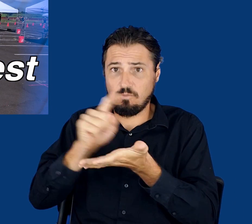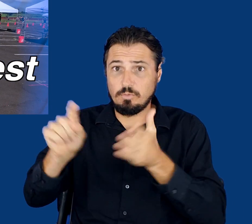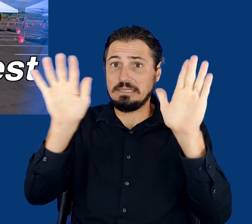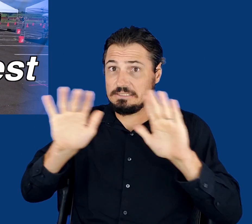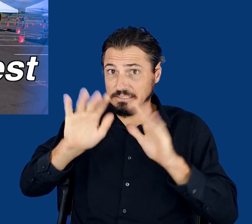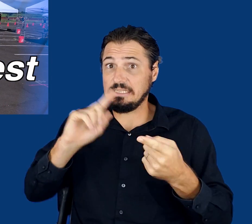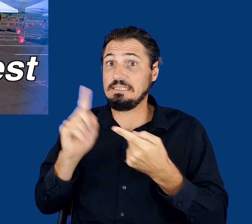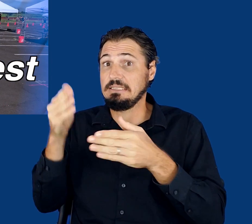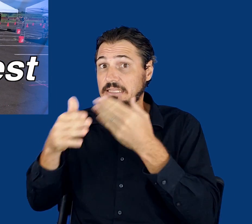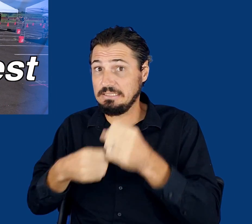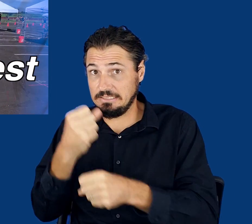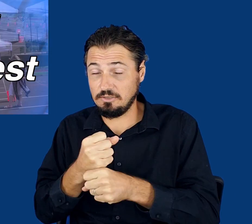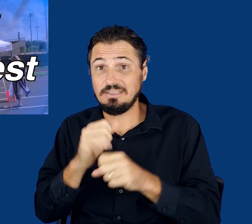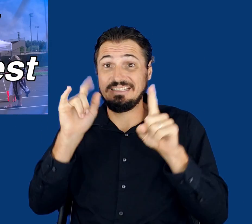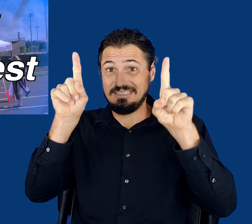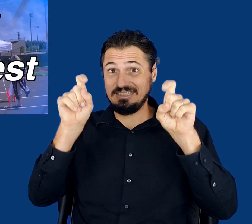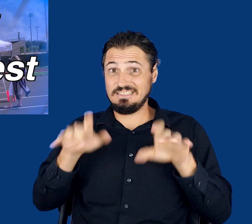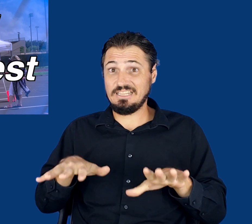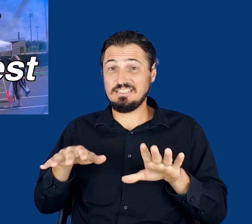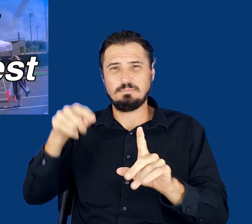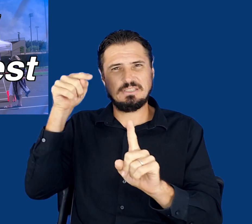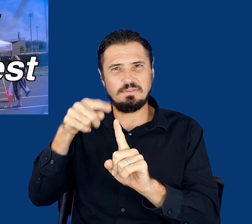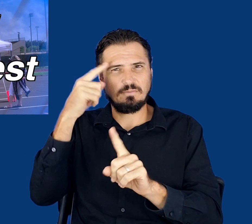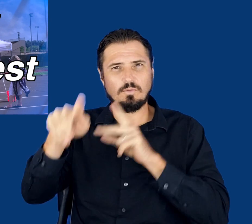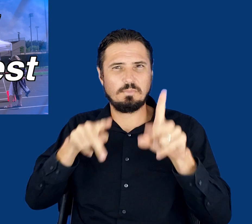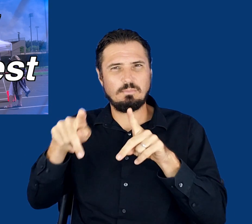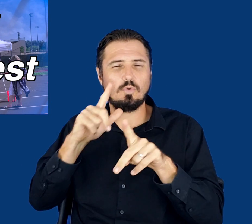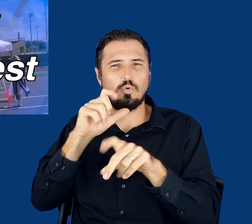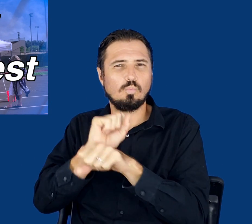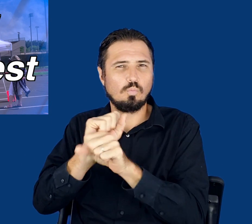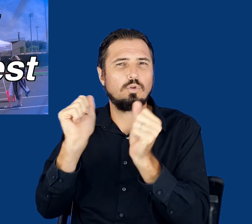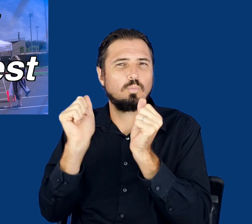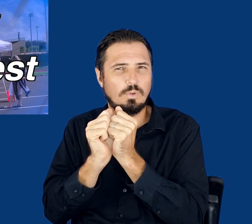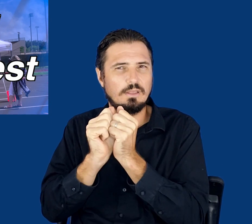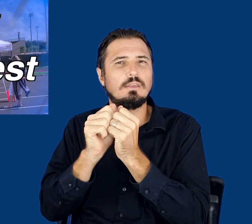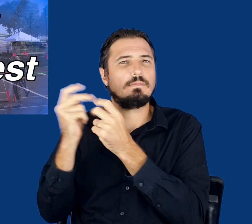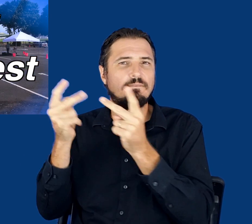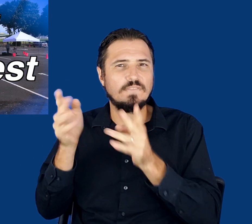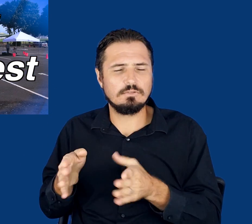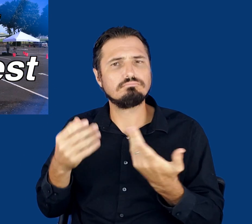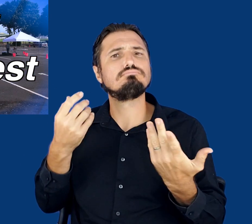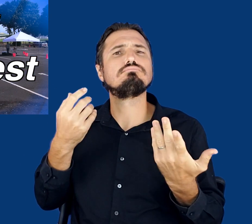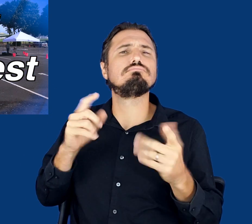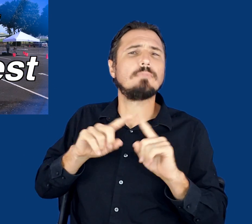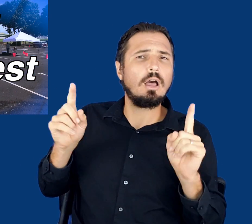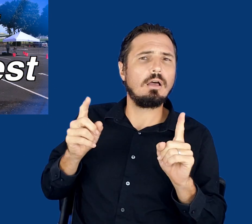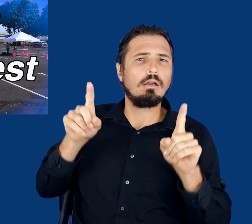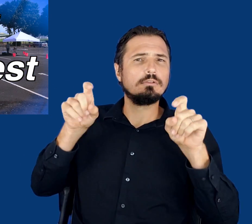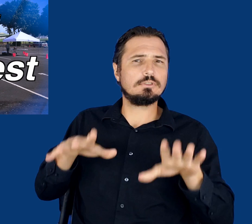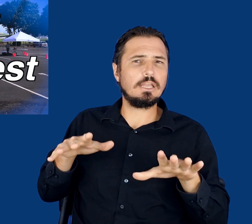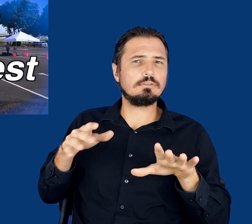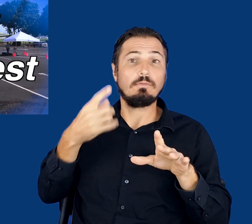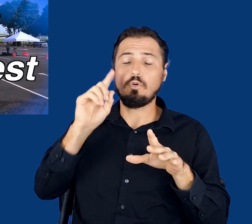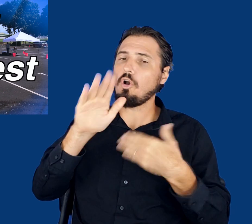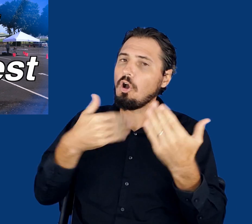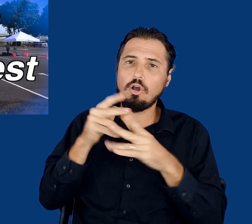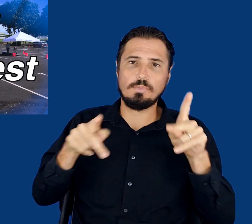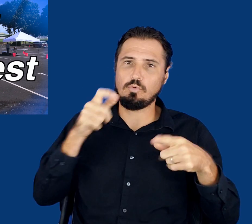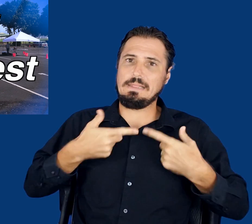tests are targeted for those who work closely with visitors, but tests are available to all residents, including those who are un-insured.